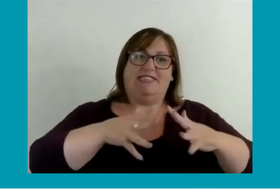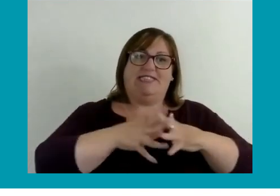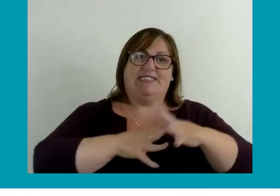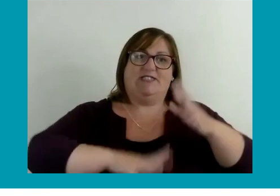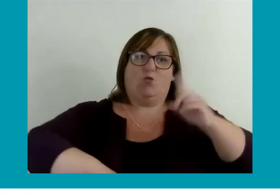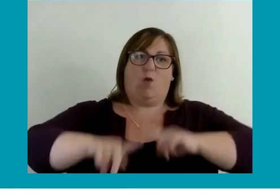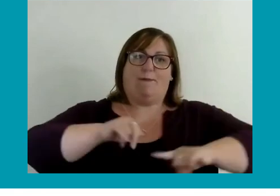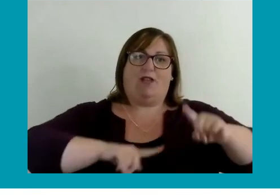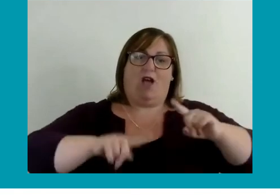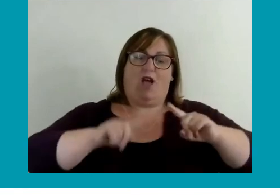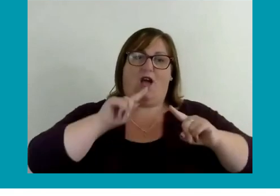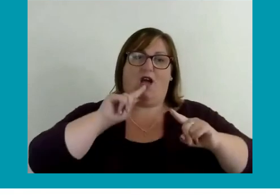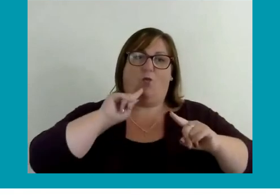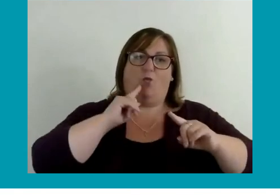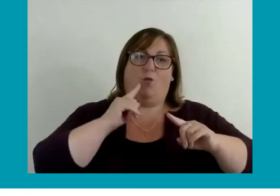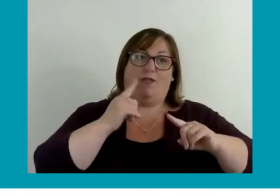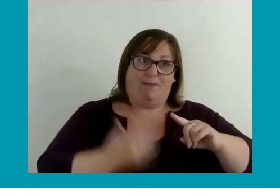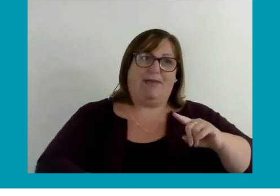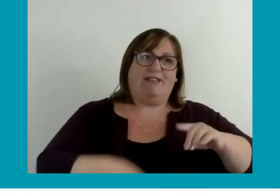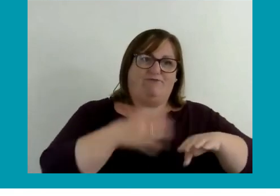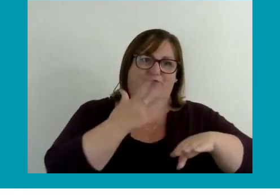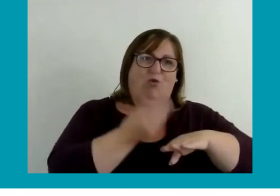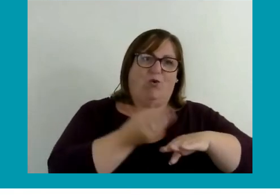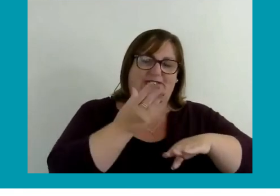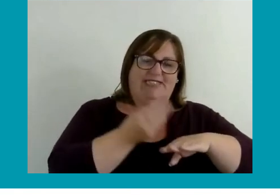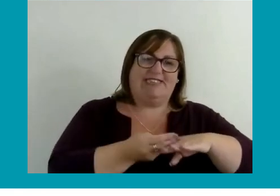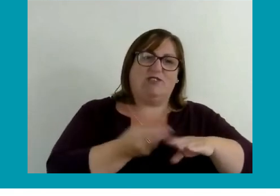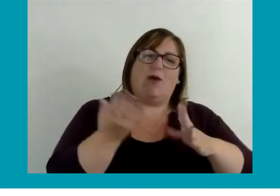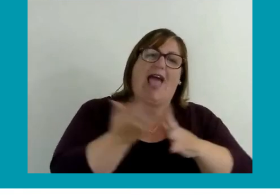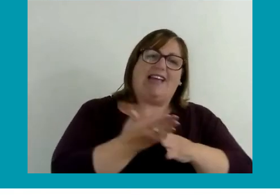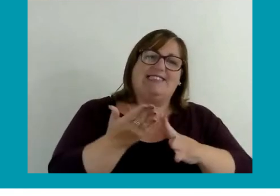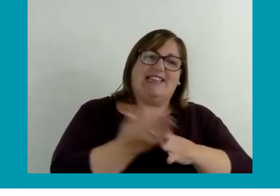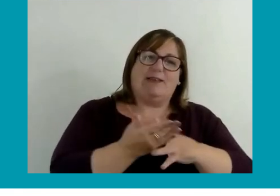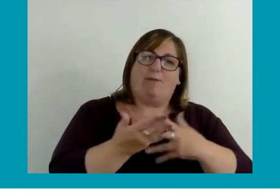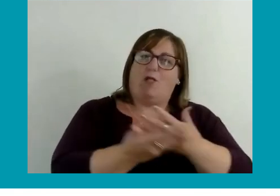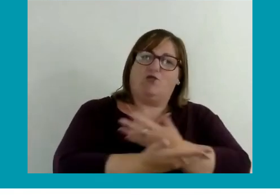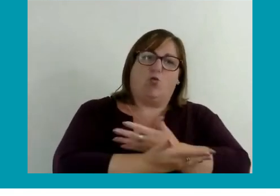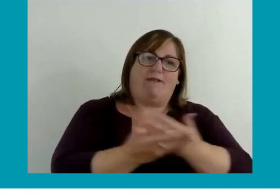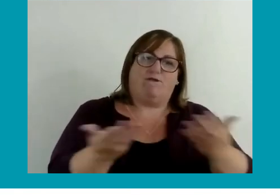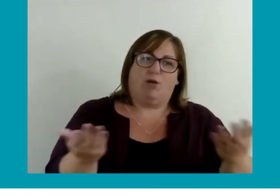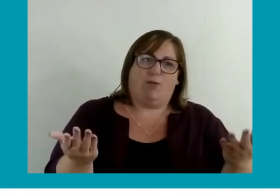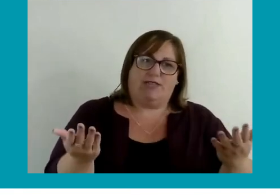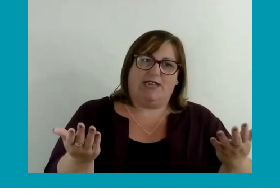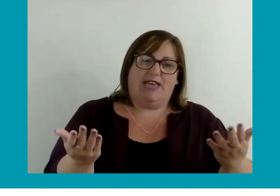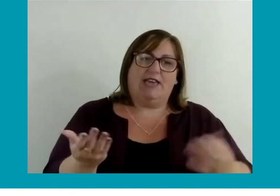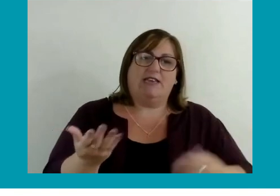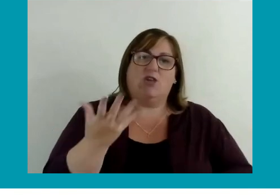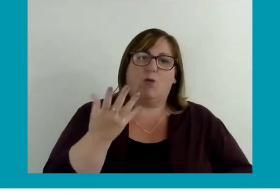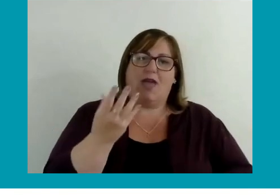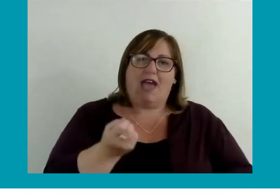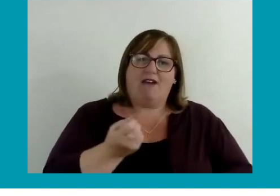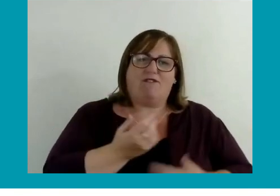for everyone my apologies but also we've got lots of lots of tools information articles and advice